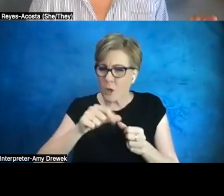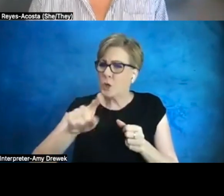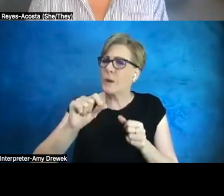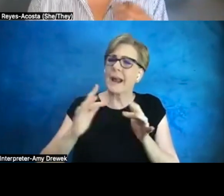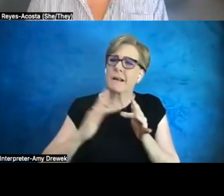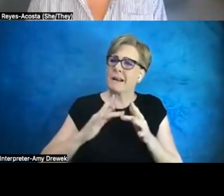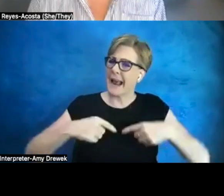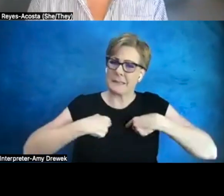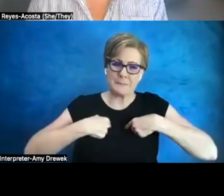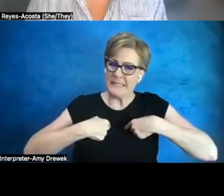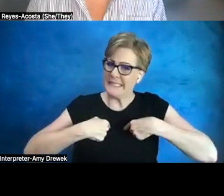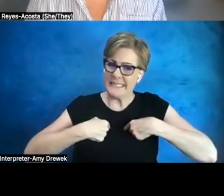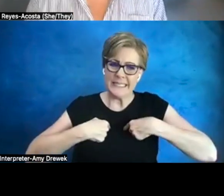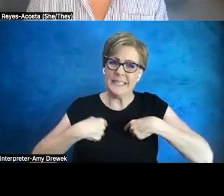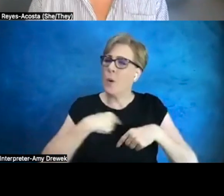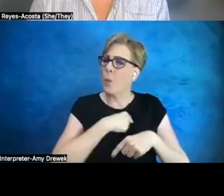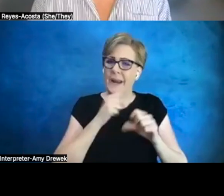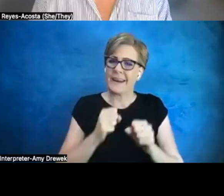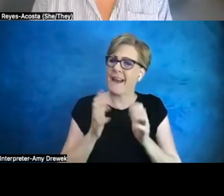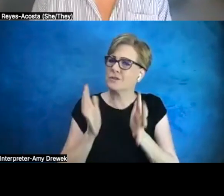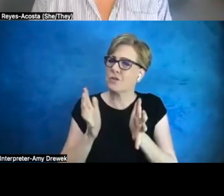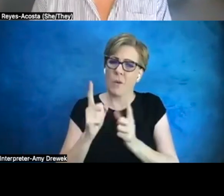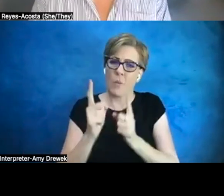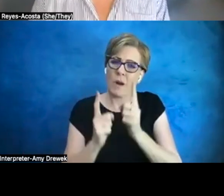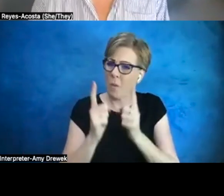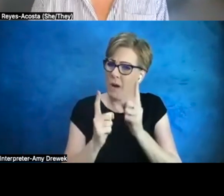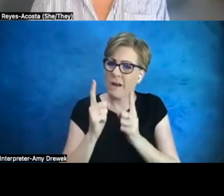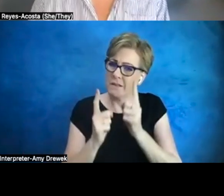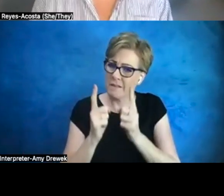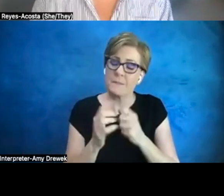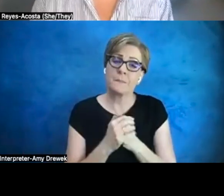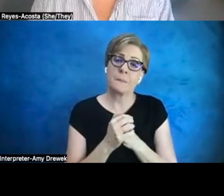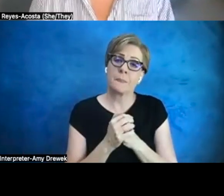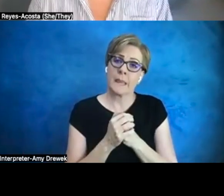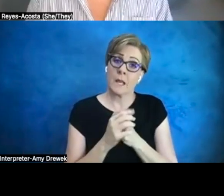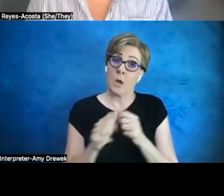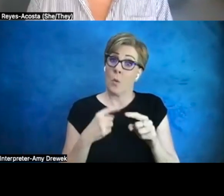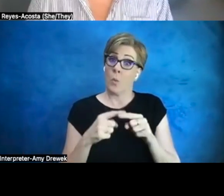today, or any other questions that you have. At the end of this, I'm going to drop a link